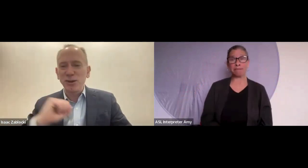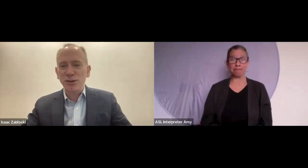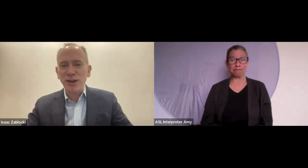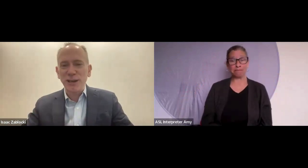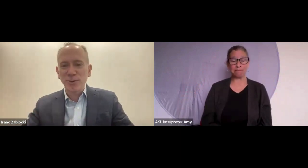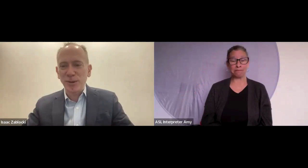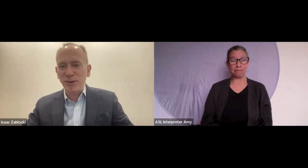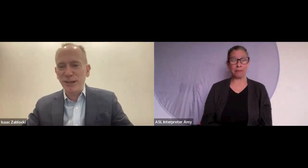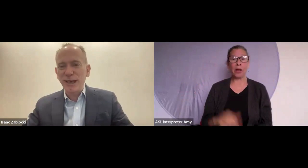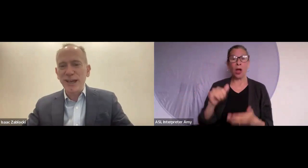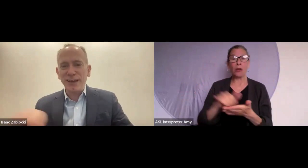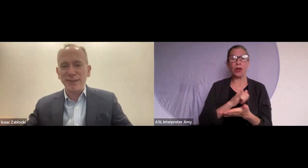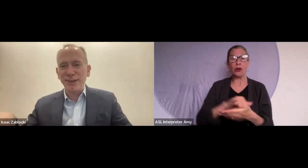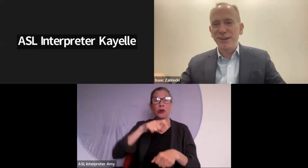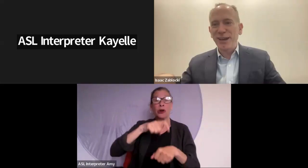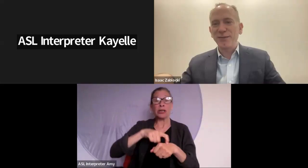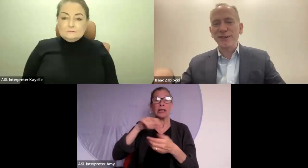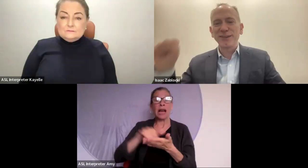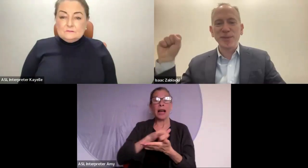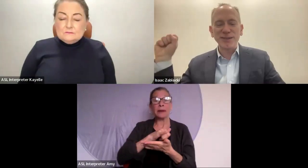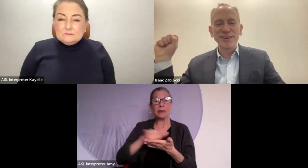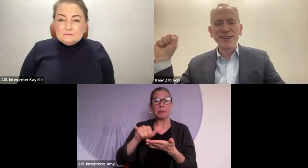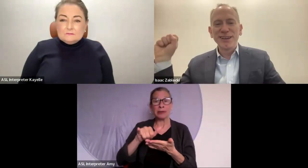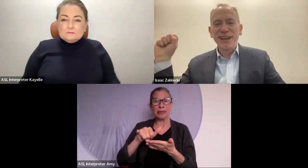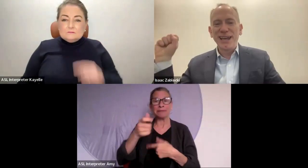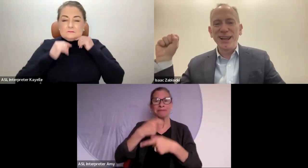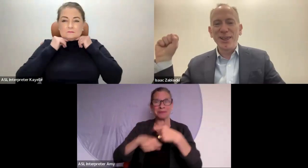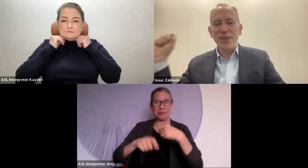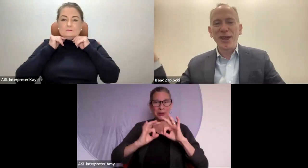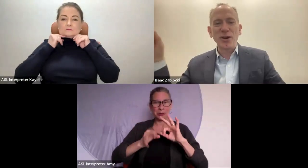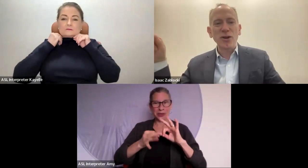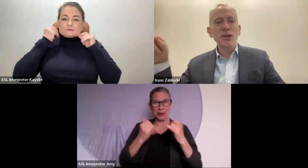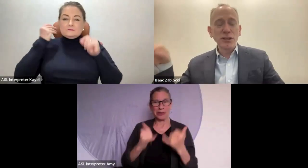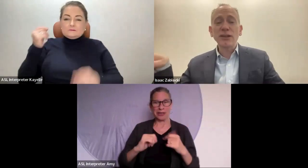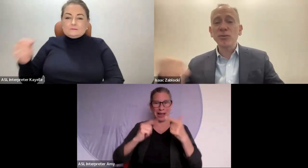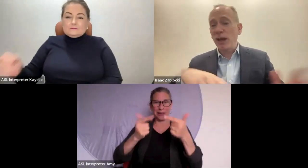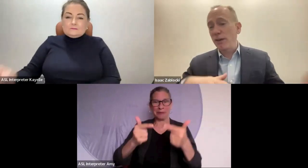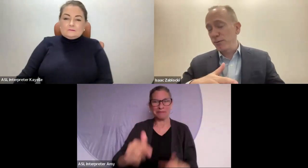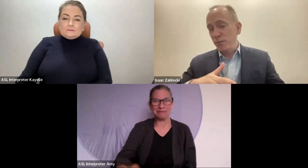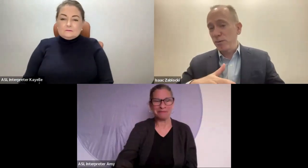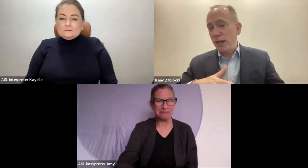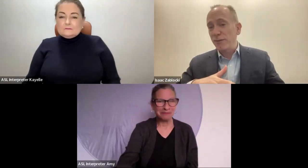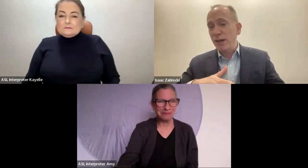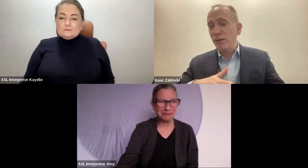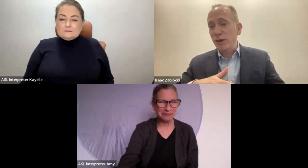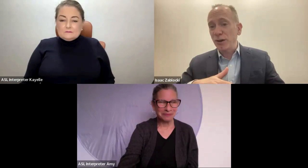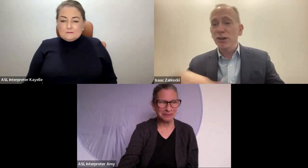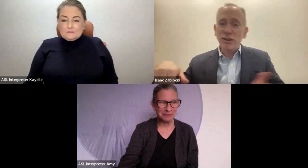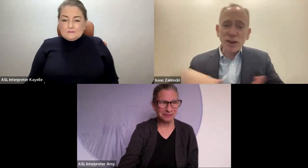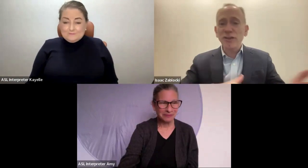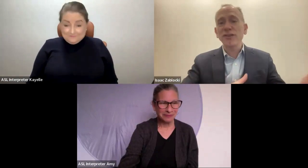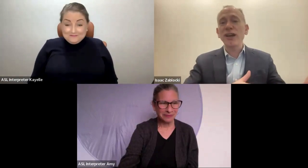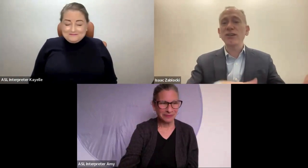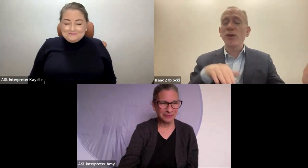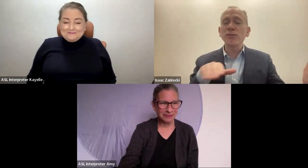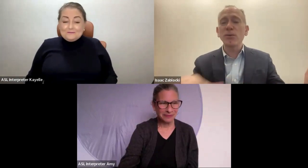New York Times building has a event space. And there yes, we have, they have an elevator, it's on the side. So everybody